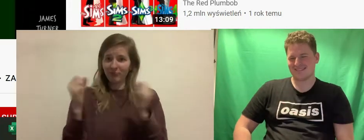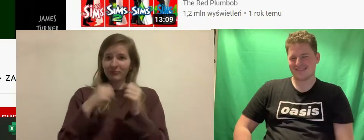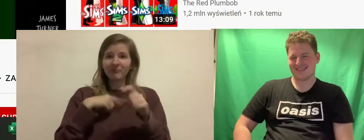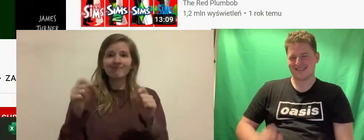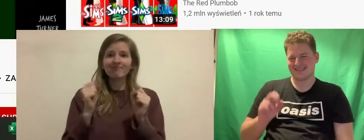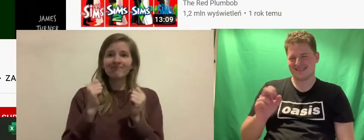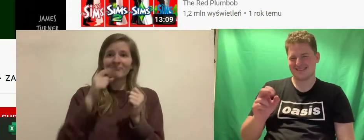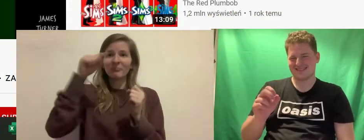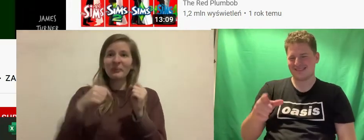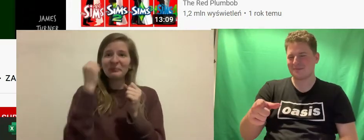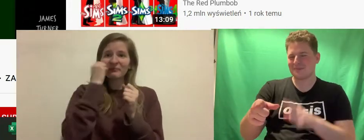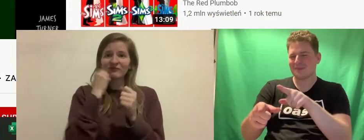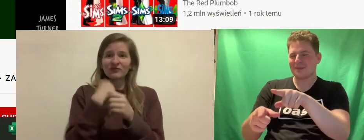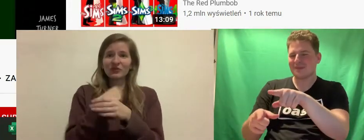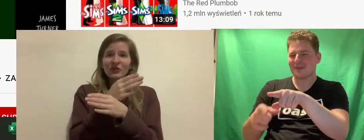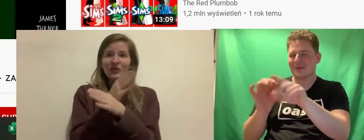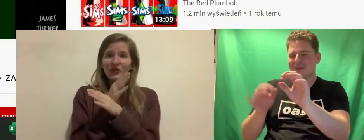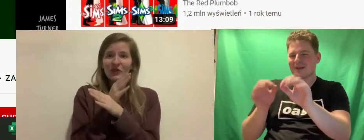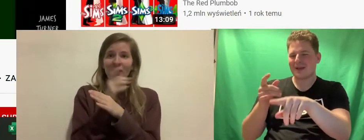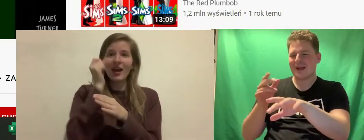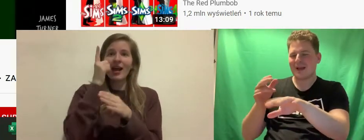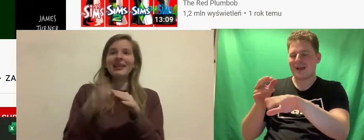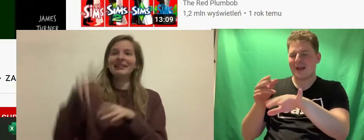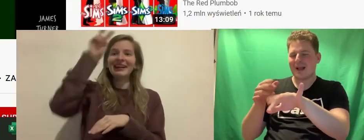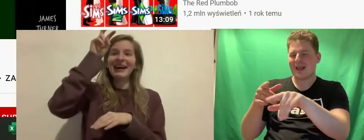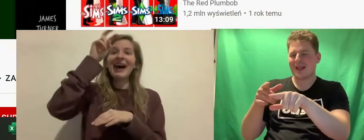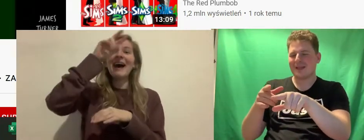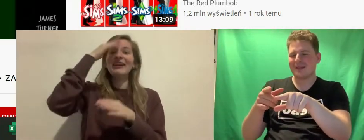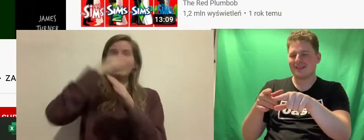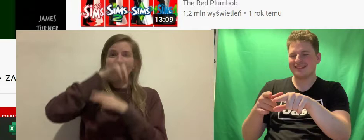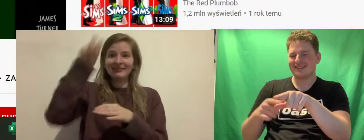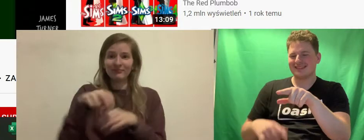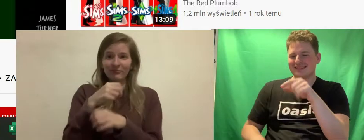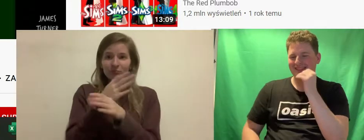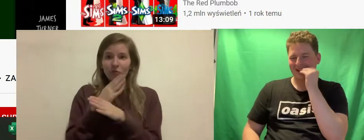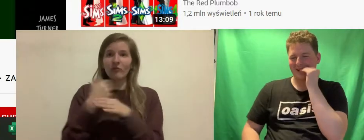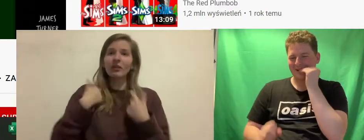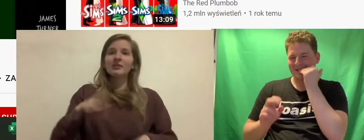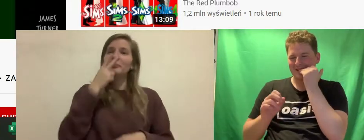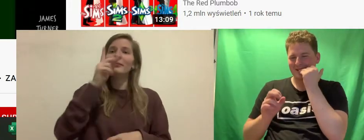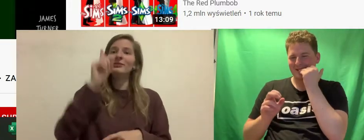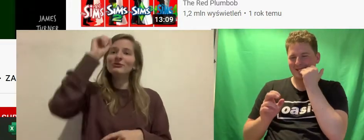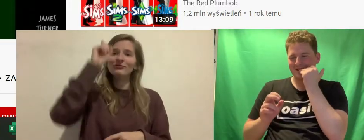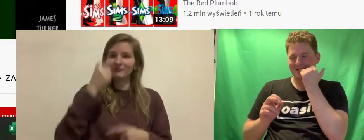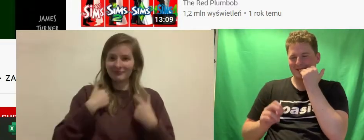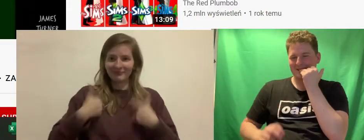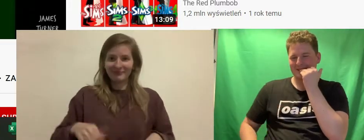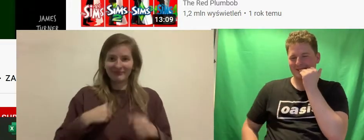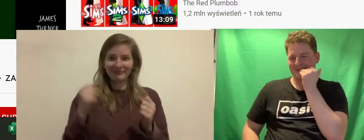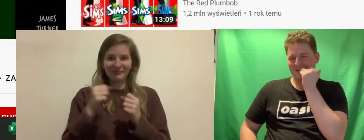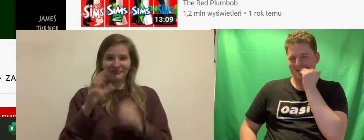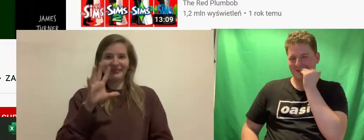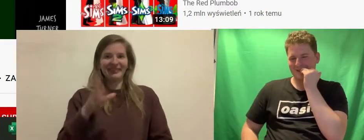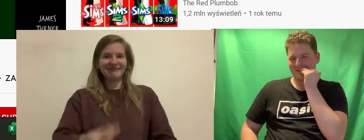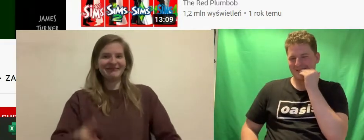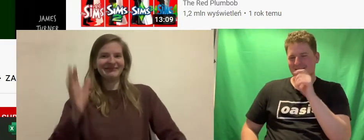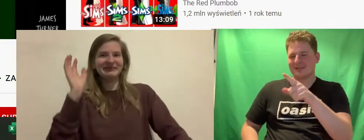K; at night I always hid whole families in the basement, and in the morning normal ones, they move freely and at night not anymore, they hide in the basement K: I know it's only a game but I was afraid anyway